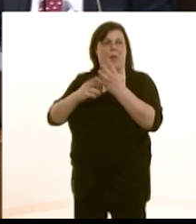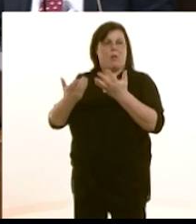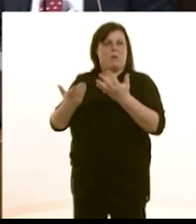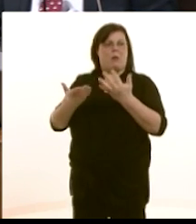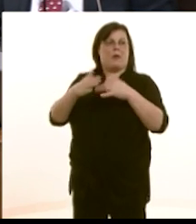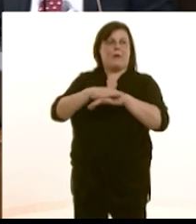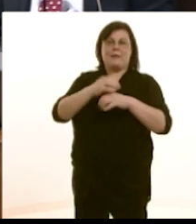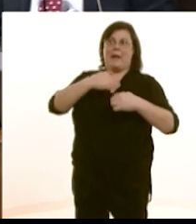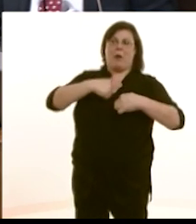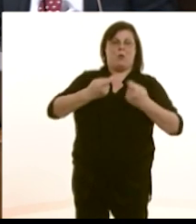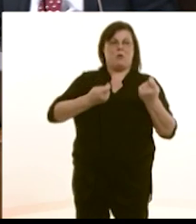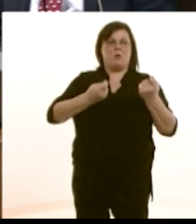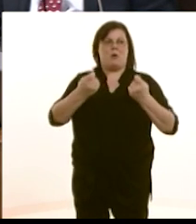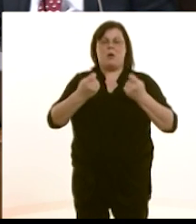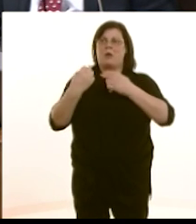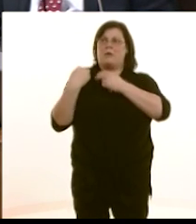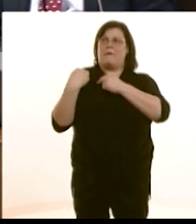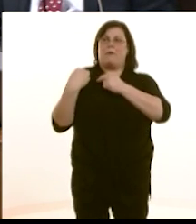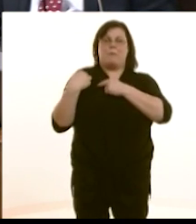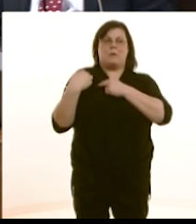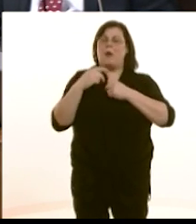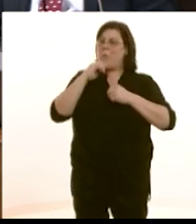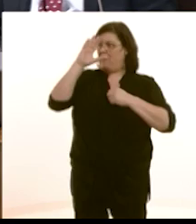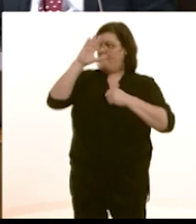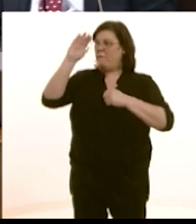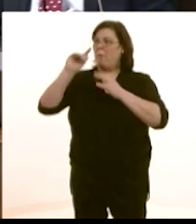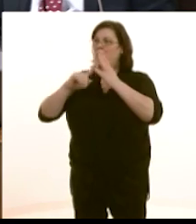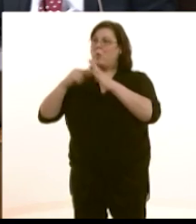order to press that point home with the UK Government, including, of course, taking steps